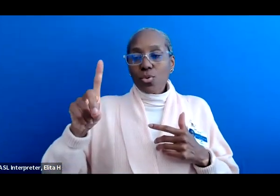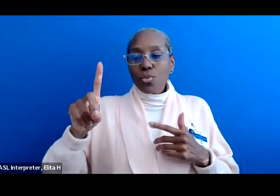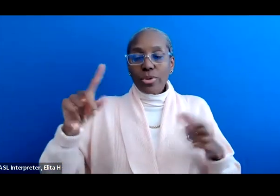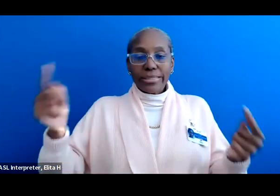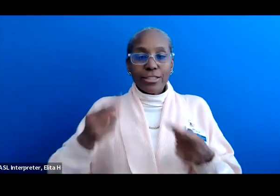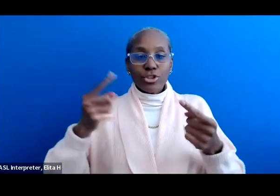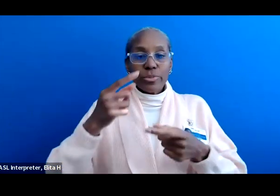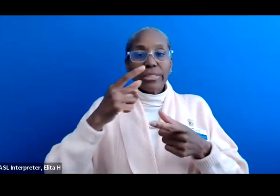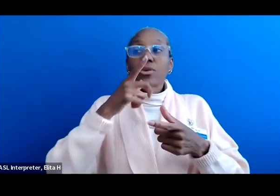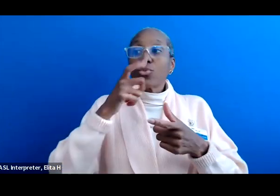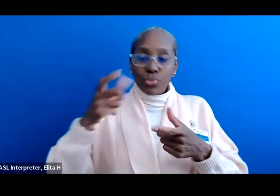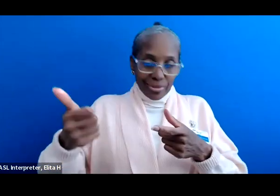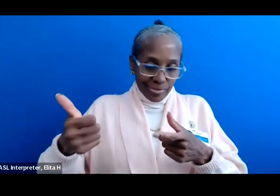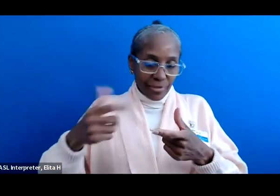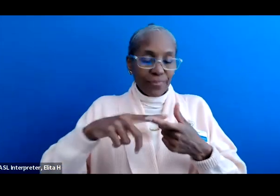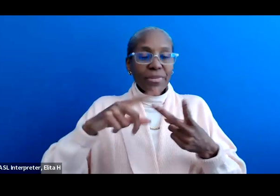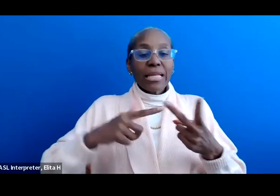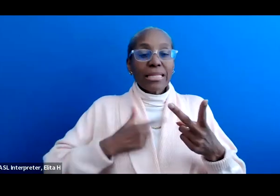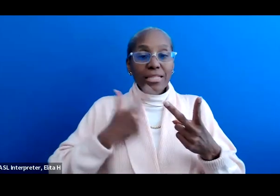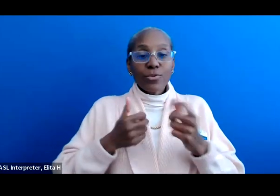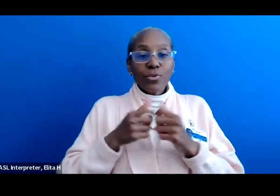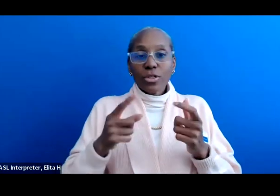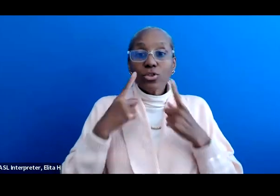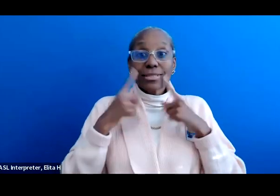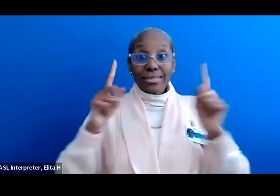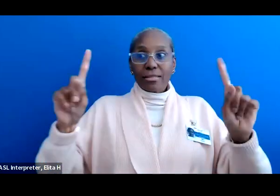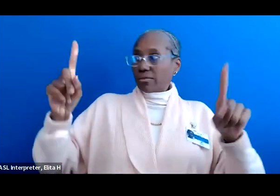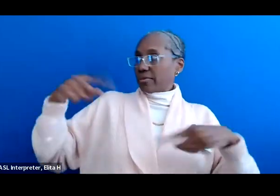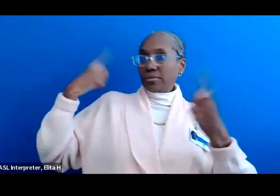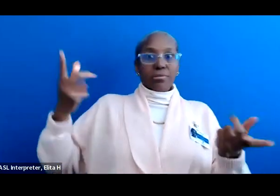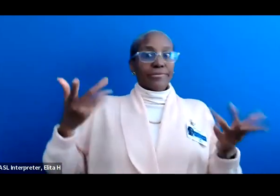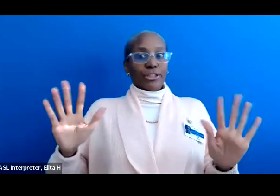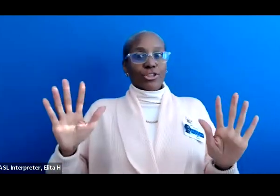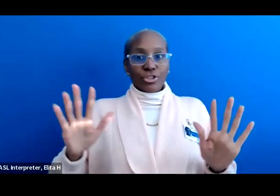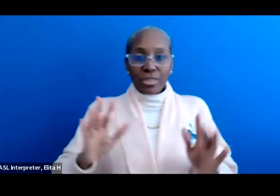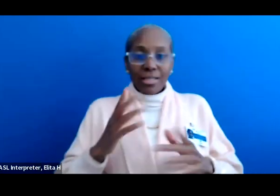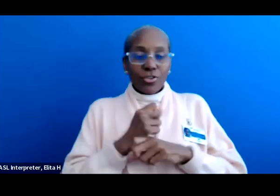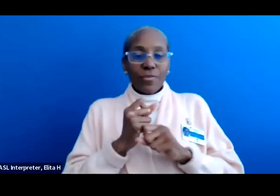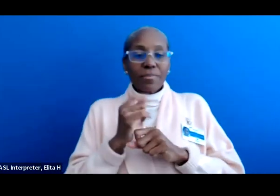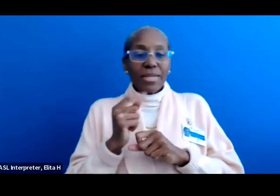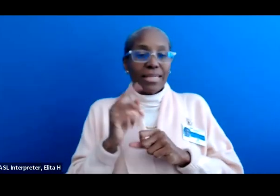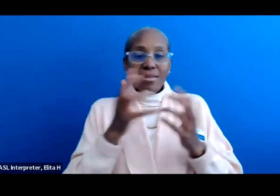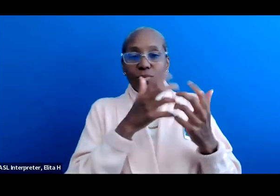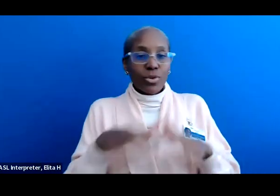today or that has lived with one, you're successful, you're making it. That all works out really well.